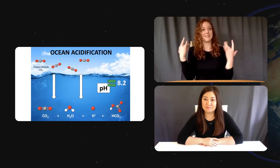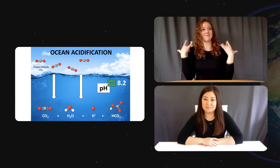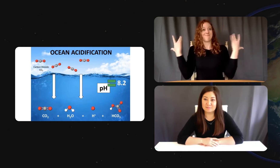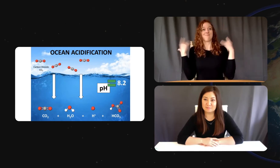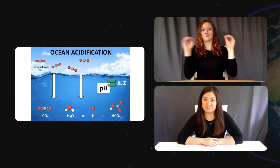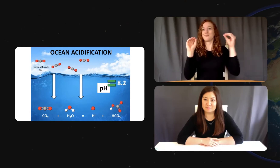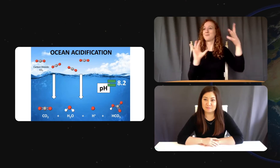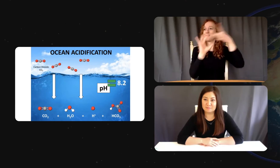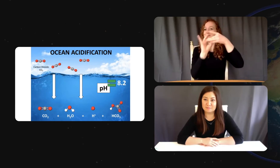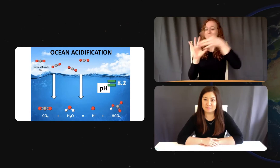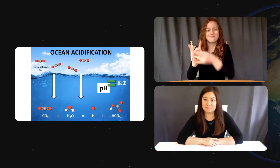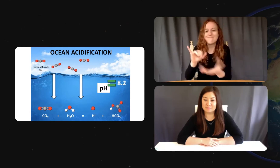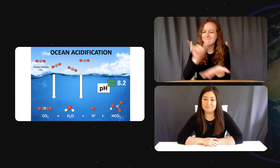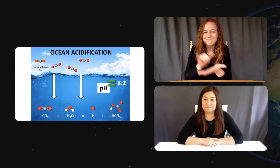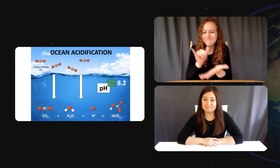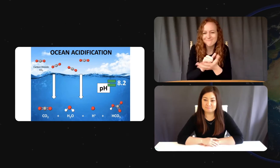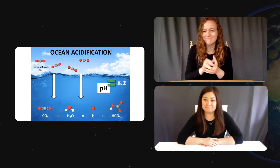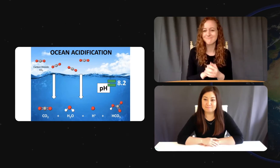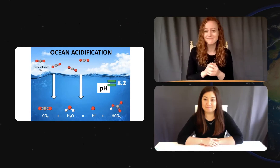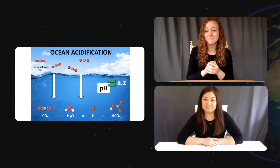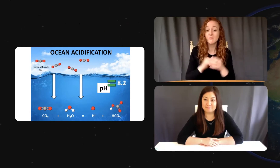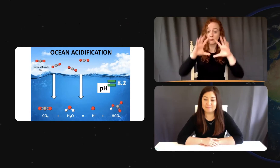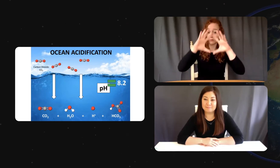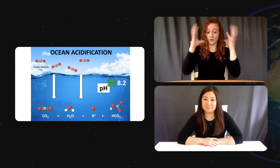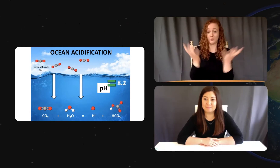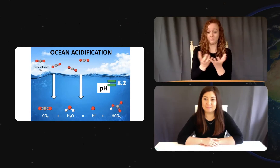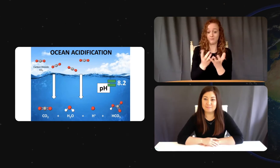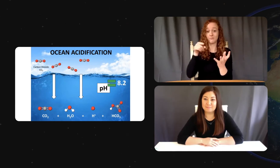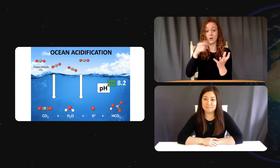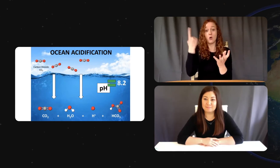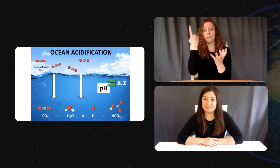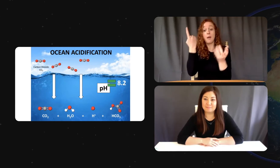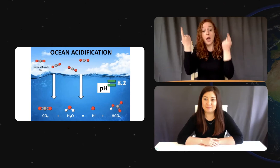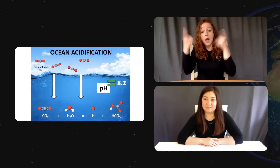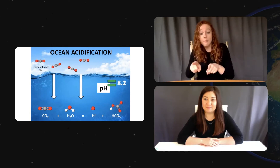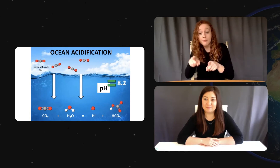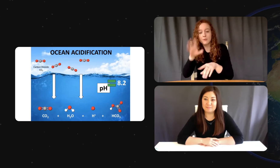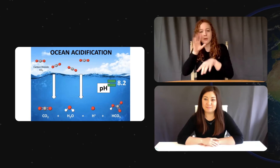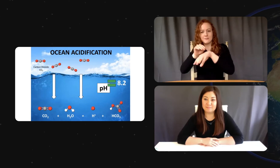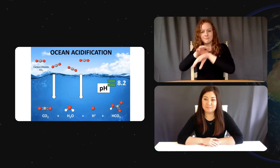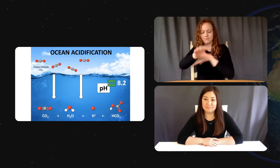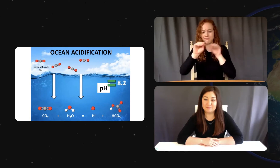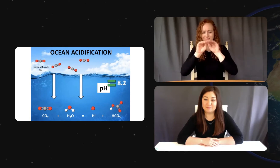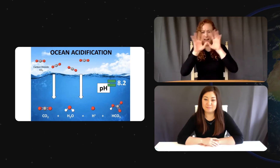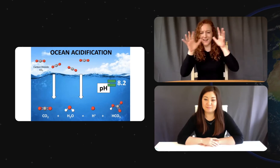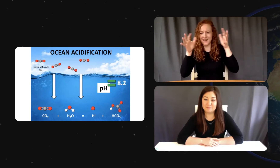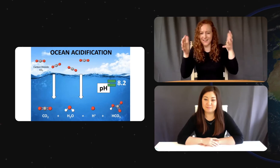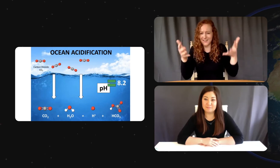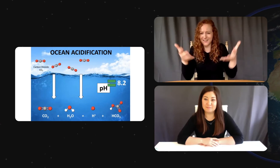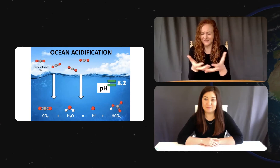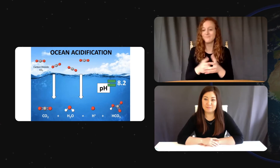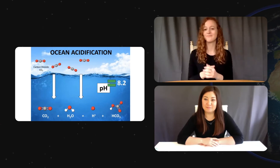You might think what you do doesn't have an effect on the world, the earth. But it does.